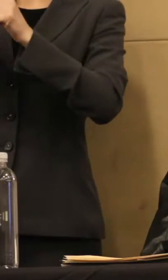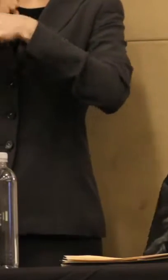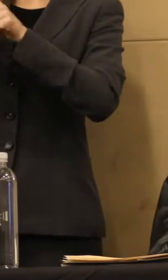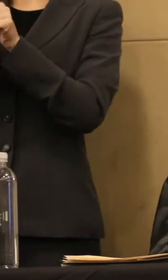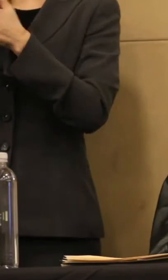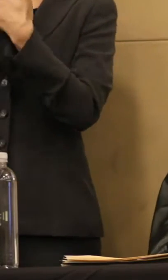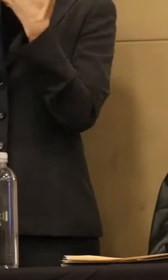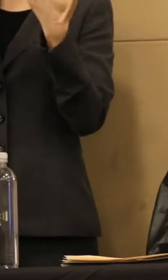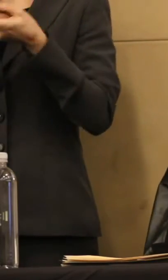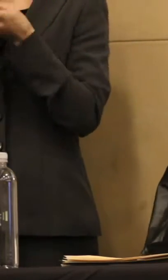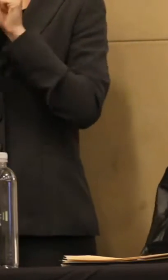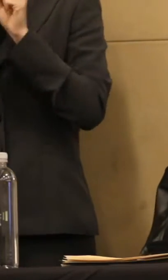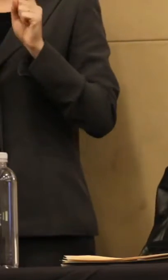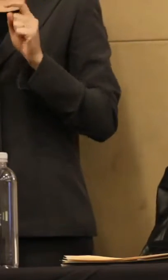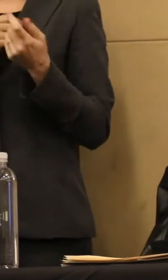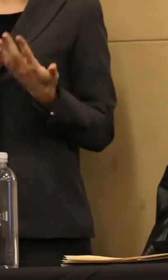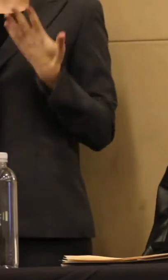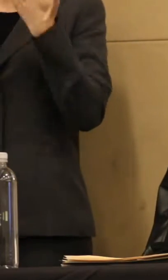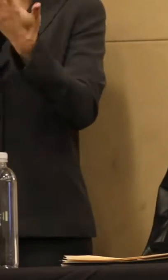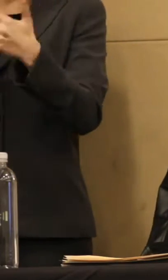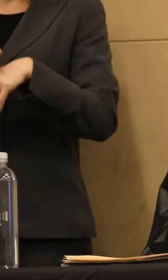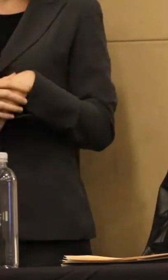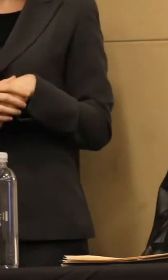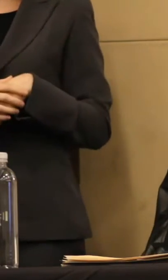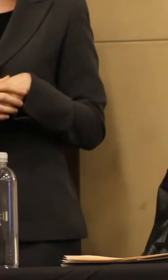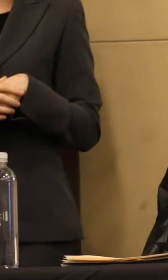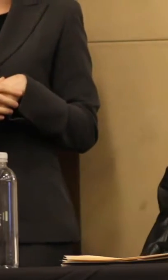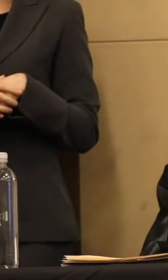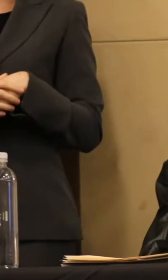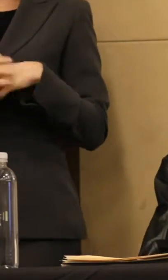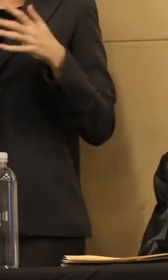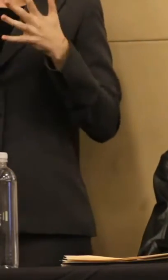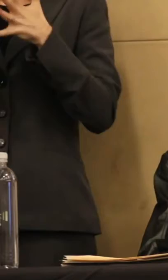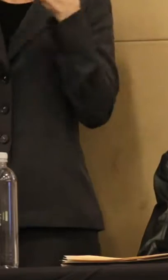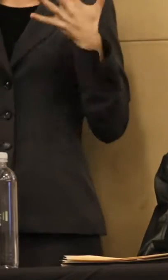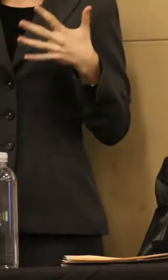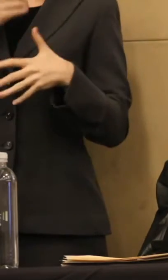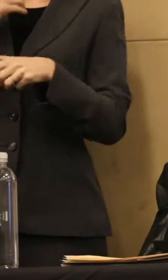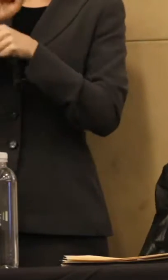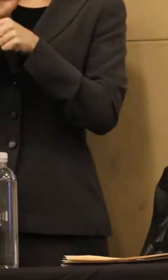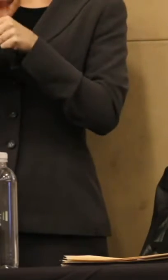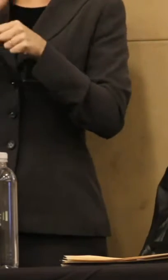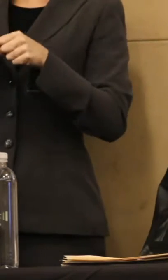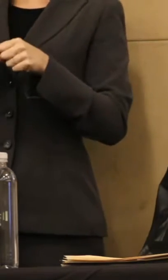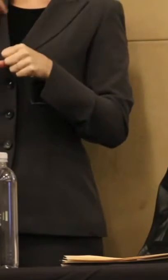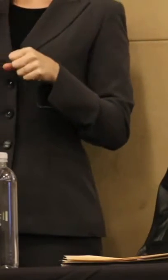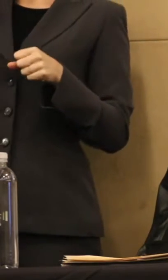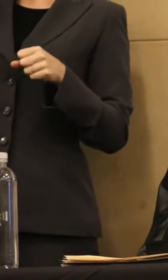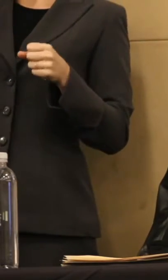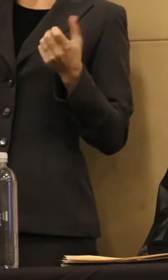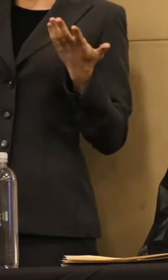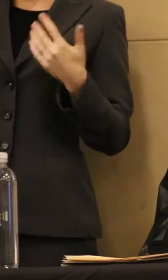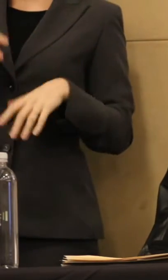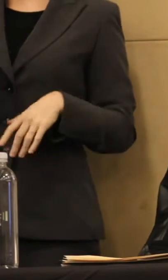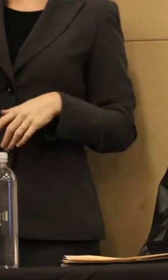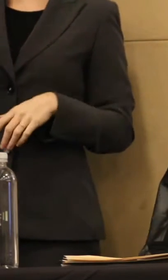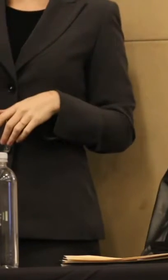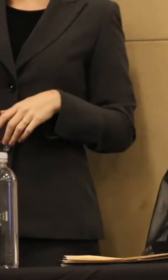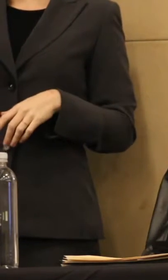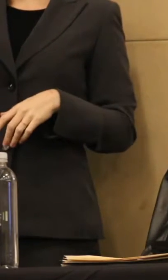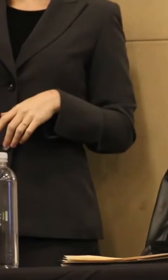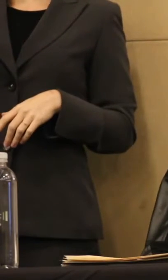But, a lot of the work that we do is theoretical and Mark Twain said this about theory in theory,